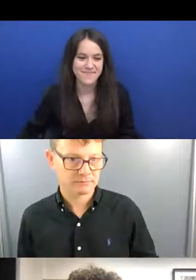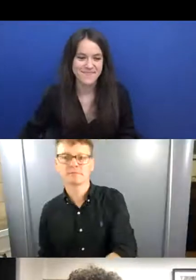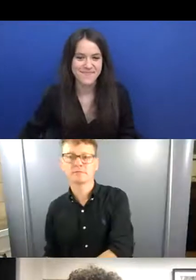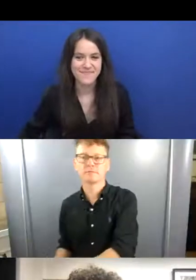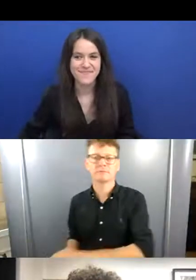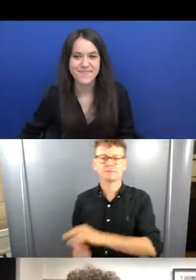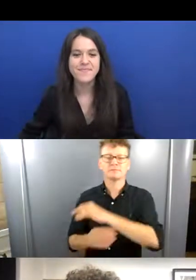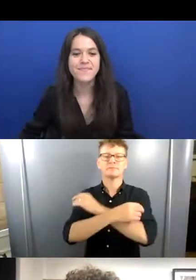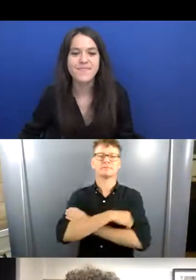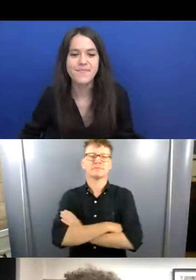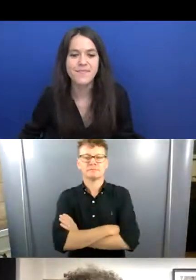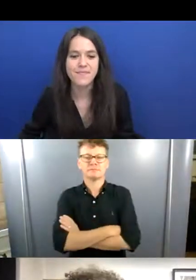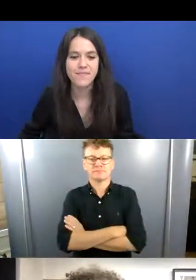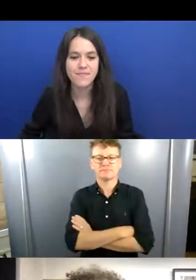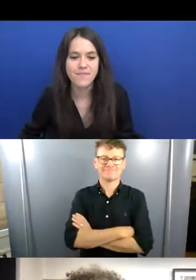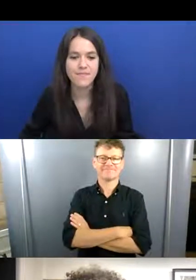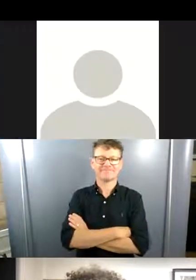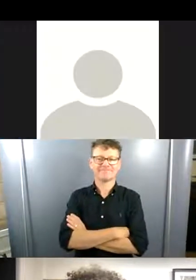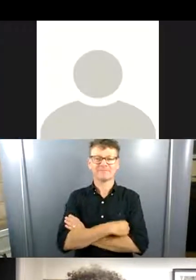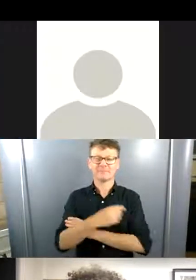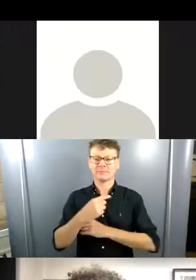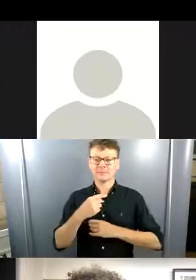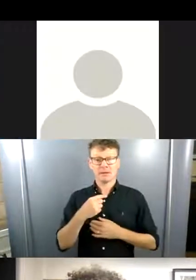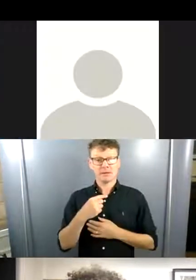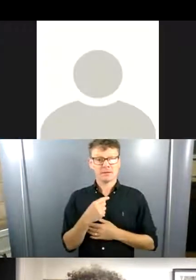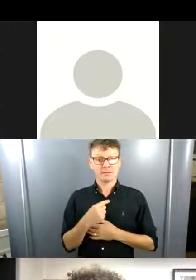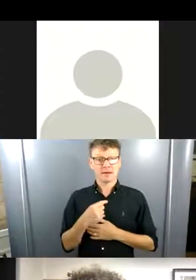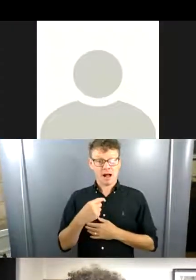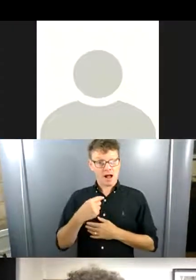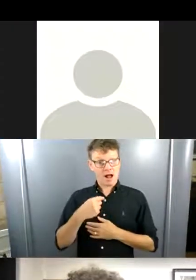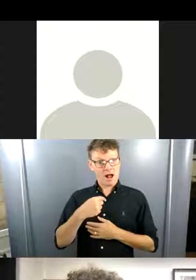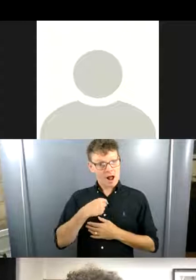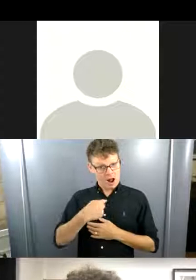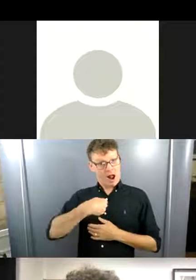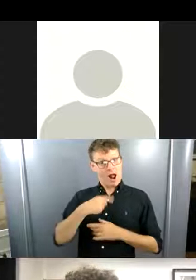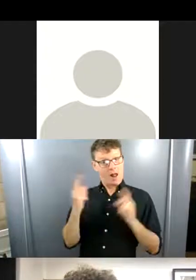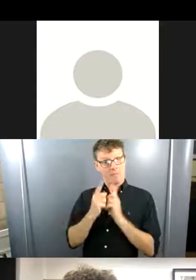from going hunting with them and one time we were looking for turtle eggs